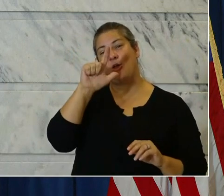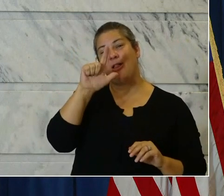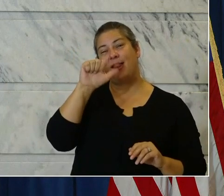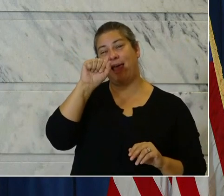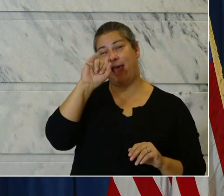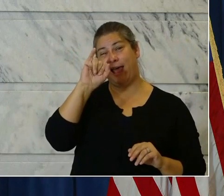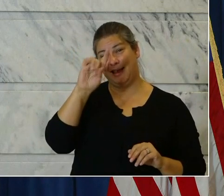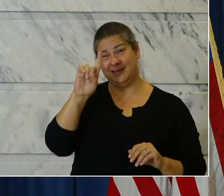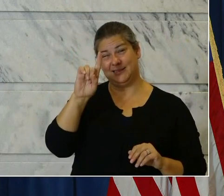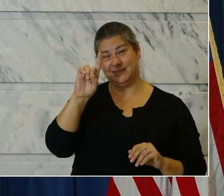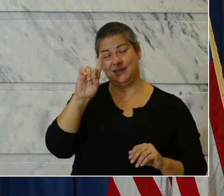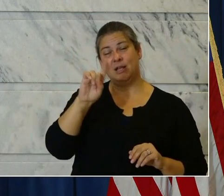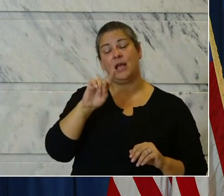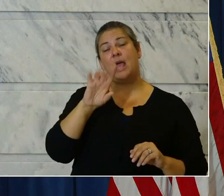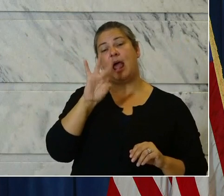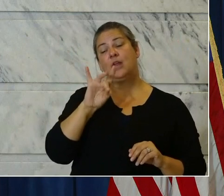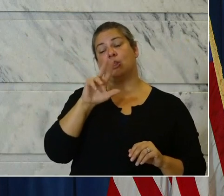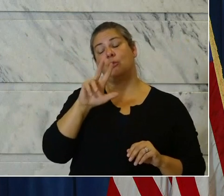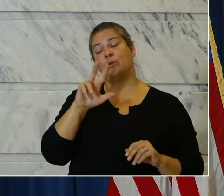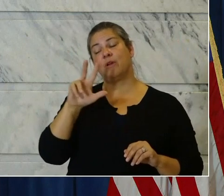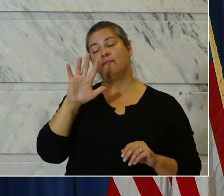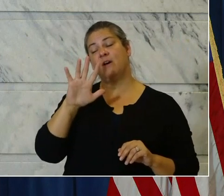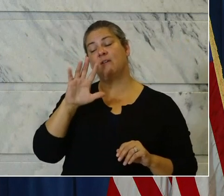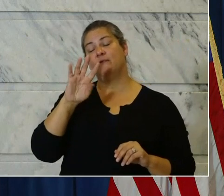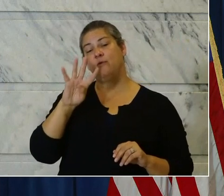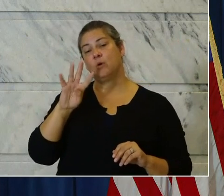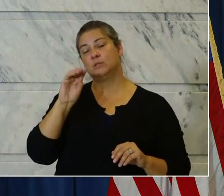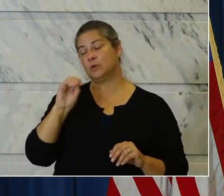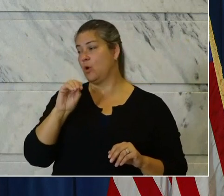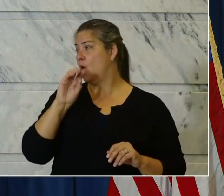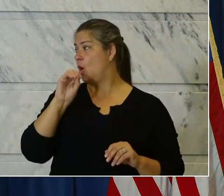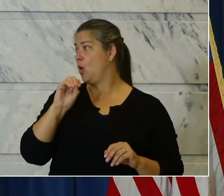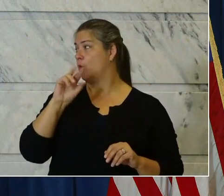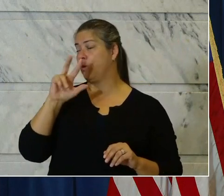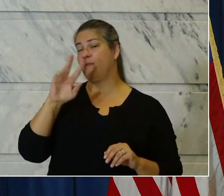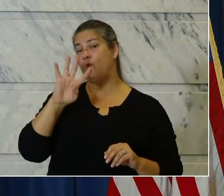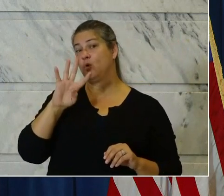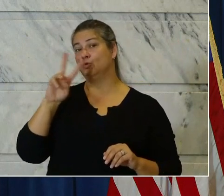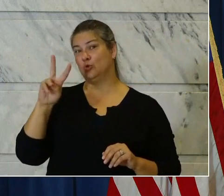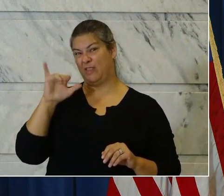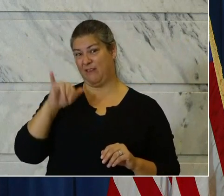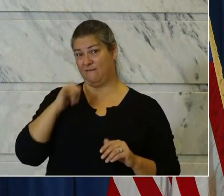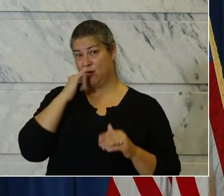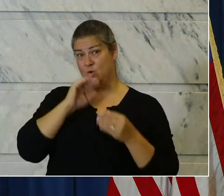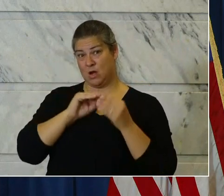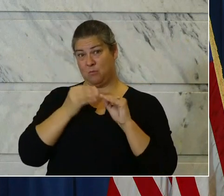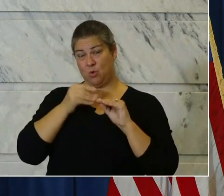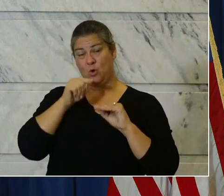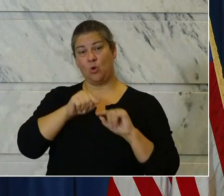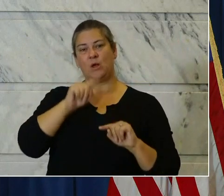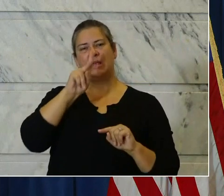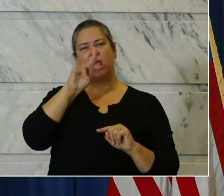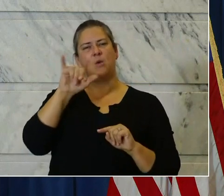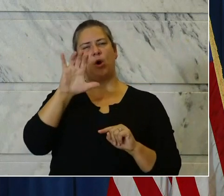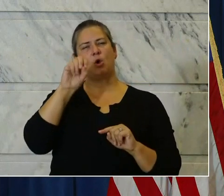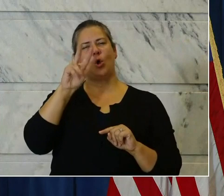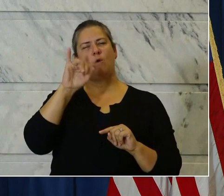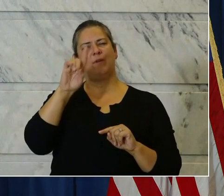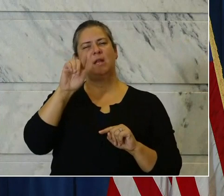CALL THE COVID NINETEEN LEGAL AID HELP HOTLINE AT. EIGHT THREE THREE FIVE FOUR ZERO